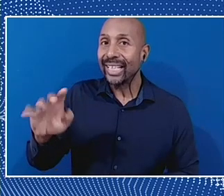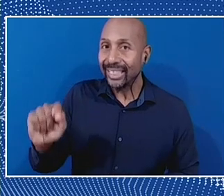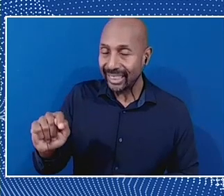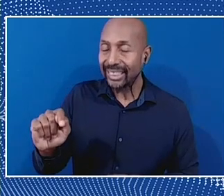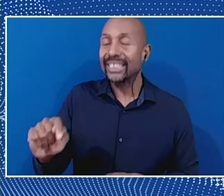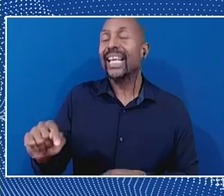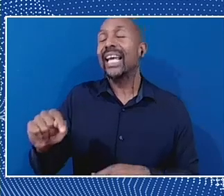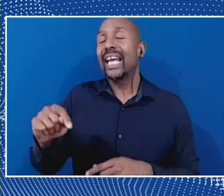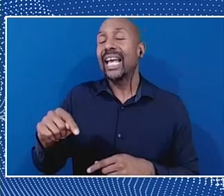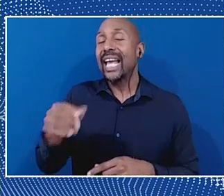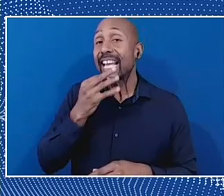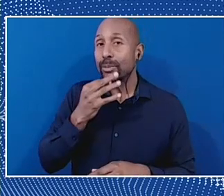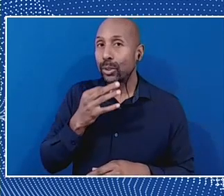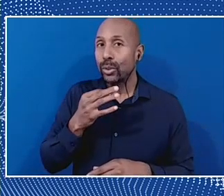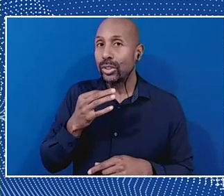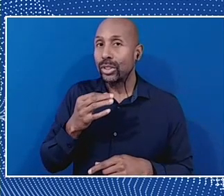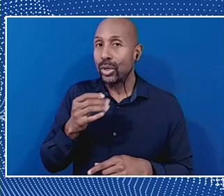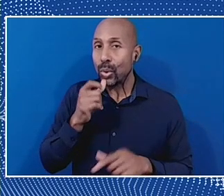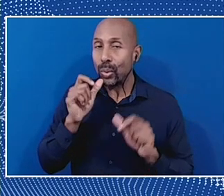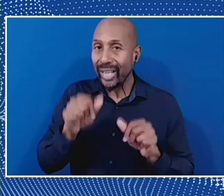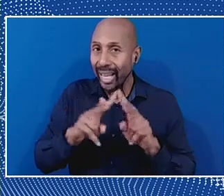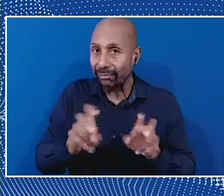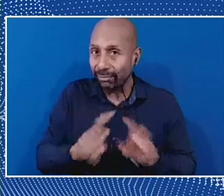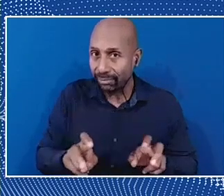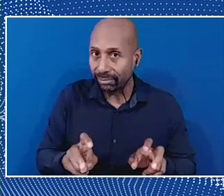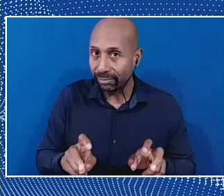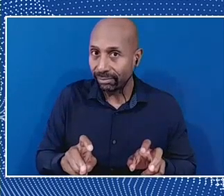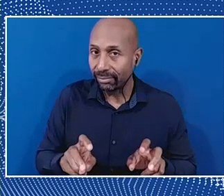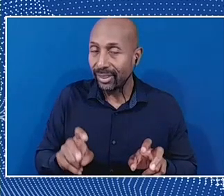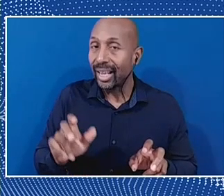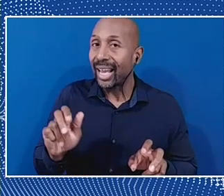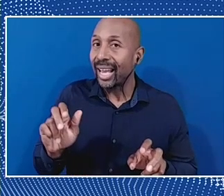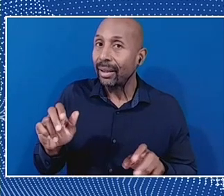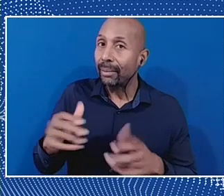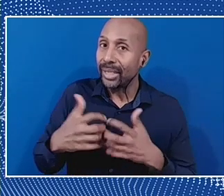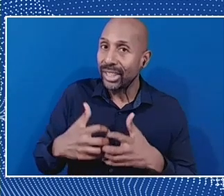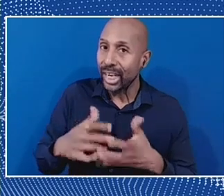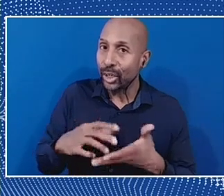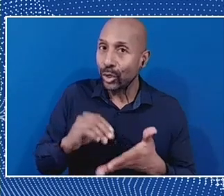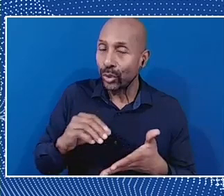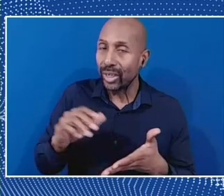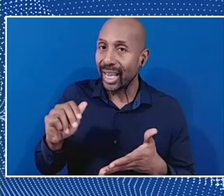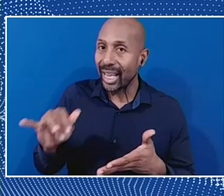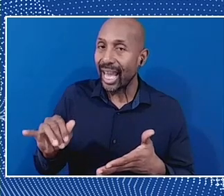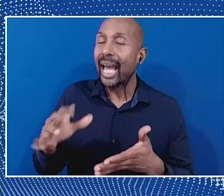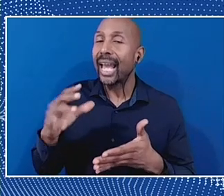AI or large data sets can- without intentional and proactive efforts can